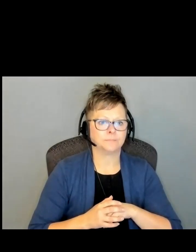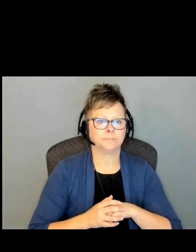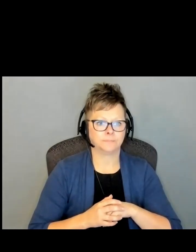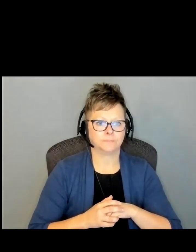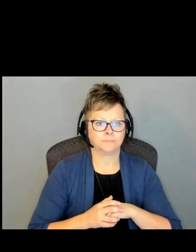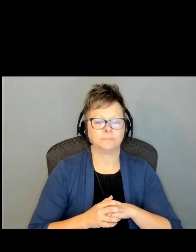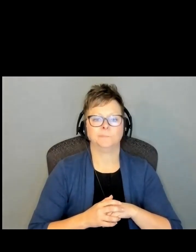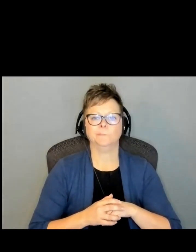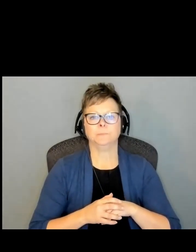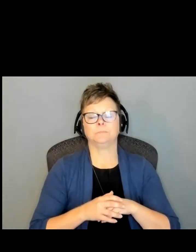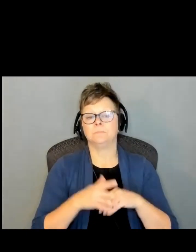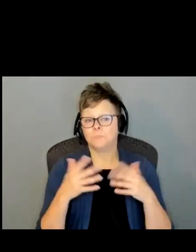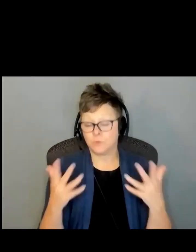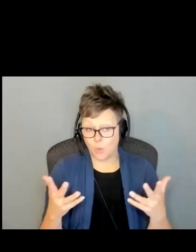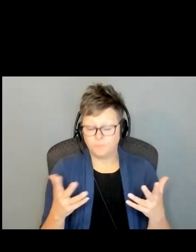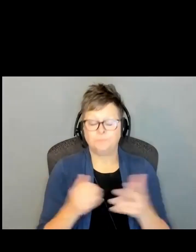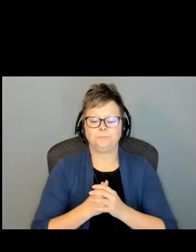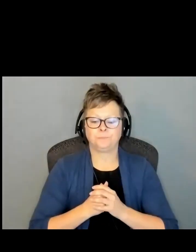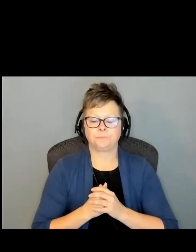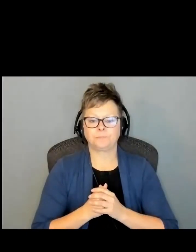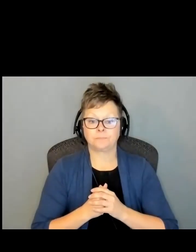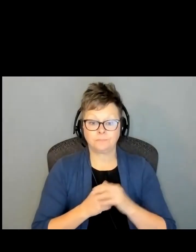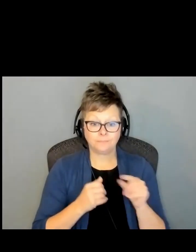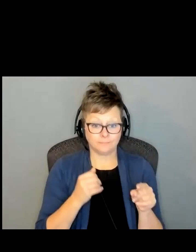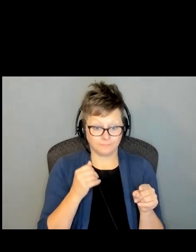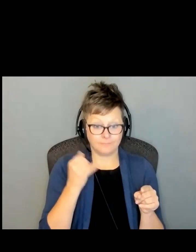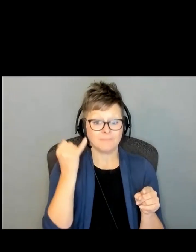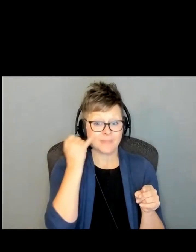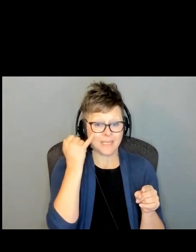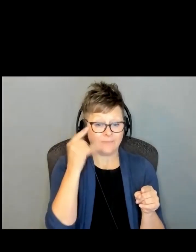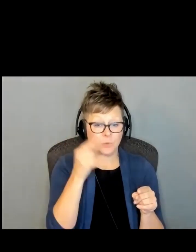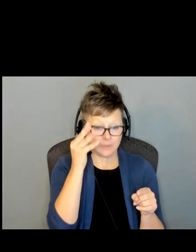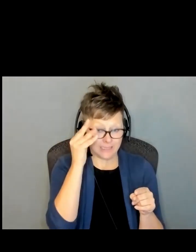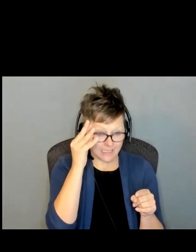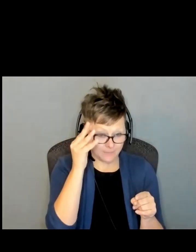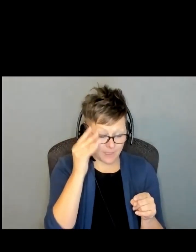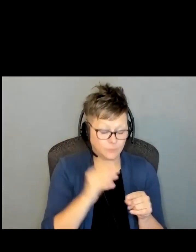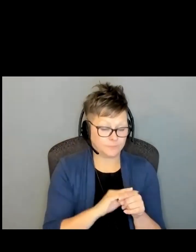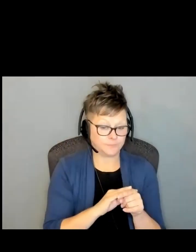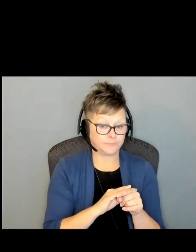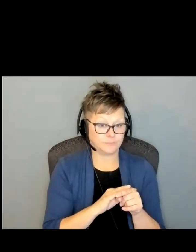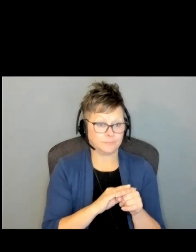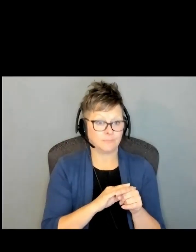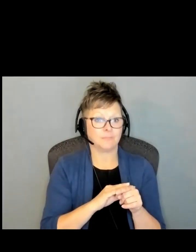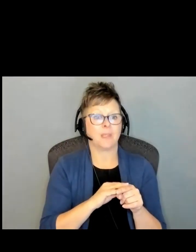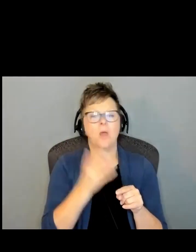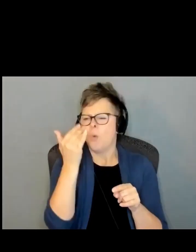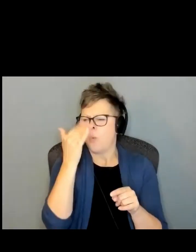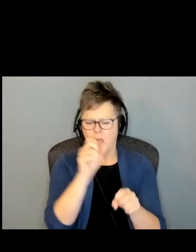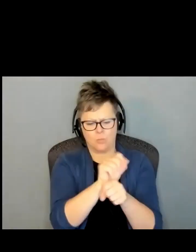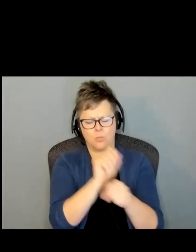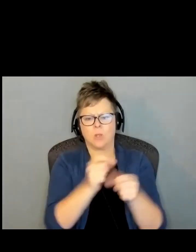So, because if you think about this, the intent, the purpose of why the work is happening is